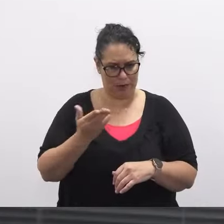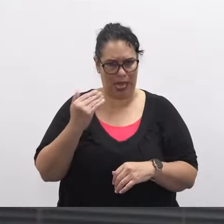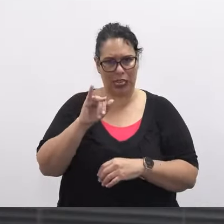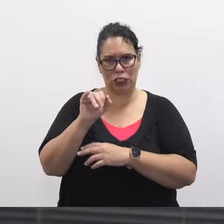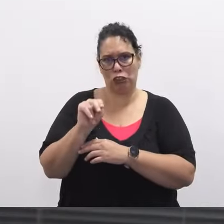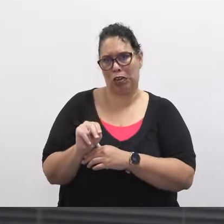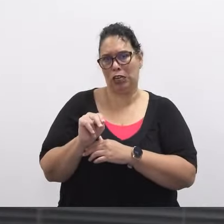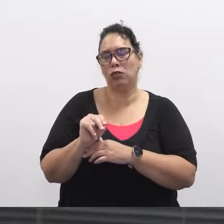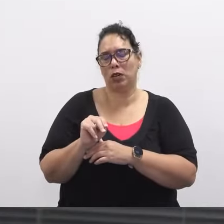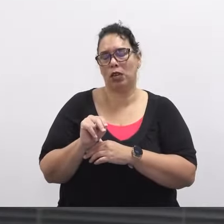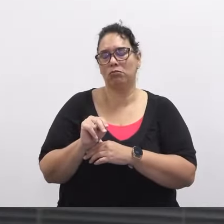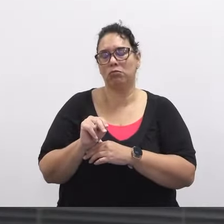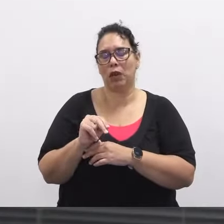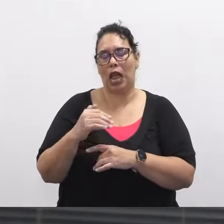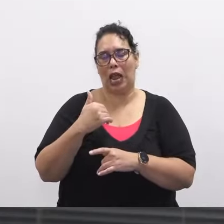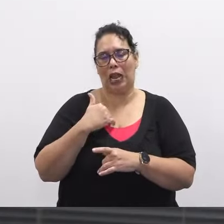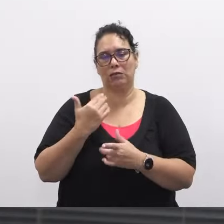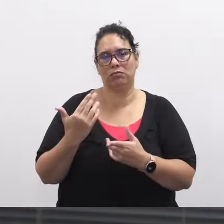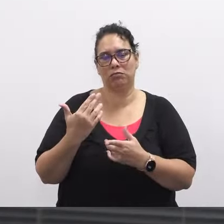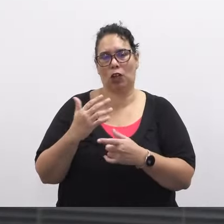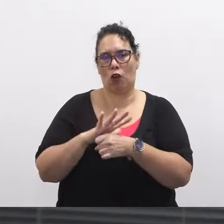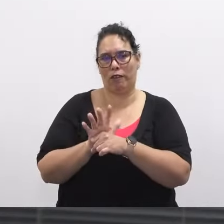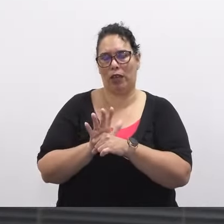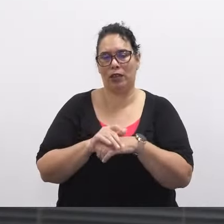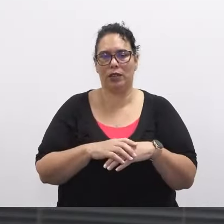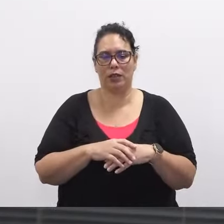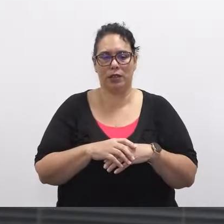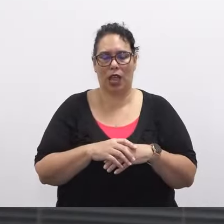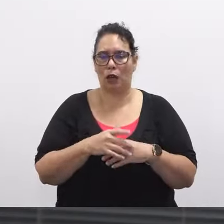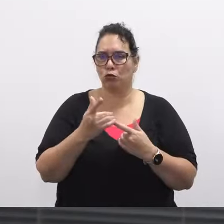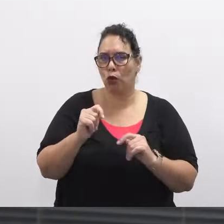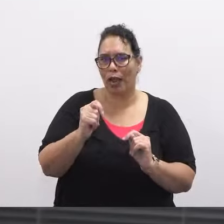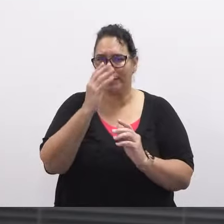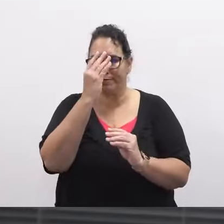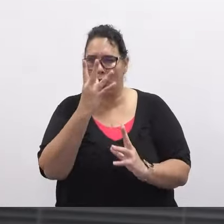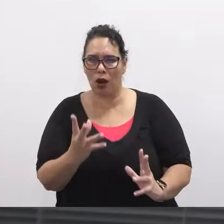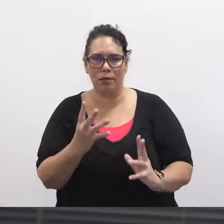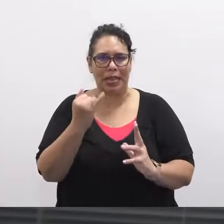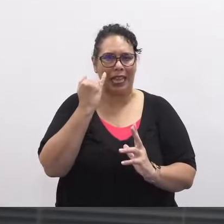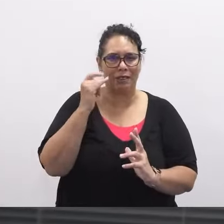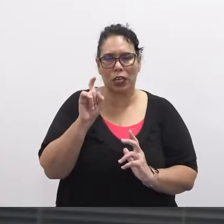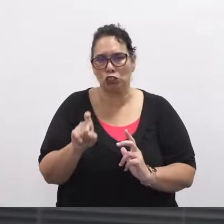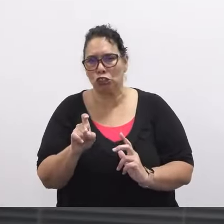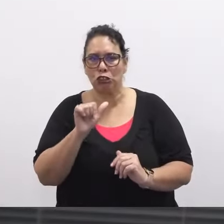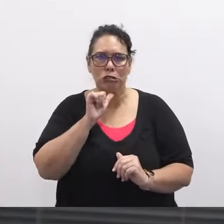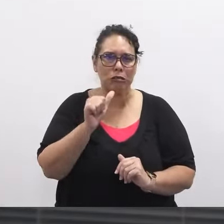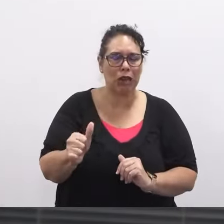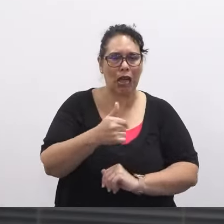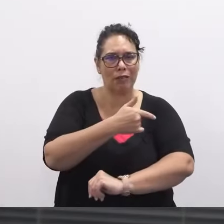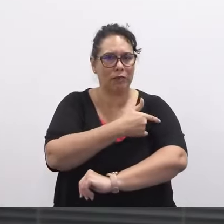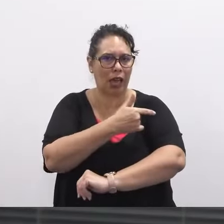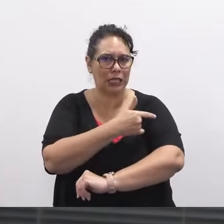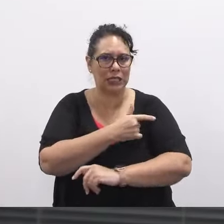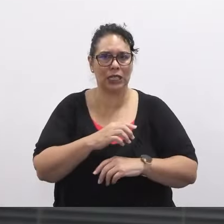before the COVID vaccine was available. Trying to be informed regarding whether or not to take the vaccine, my husband and I learned about VAERS,